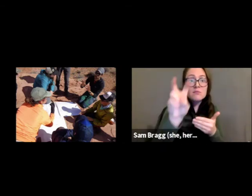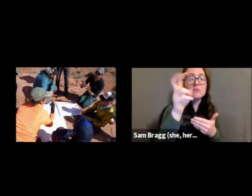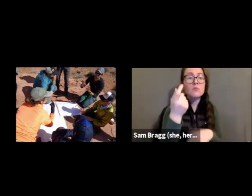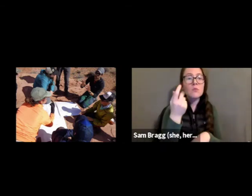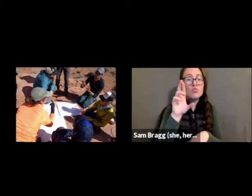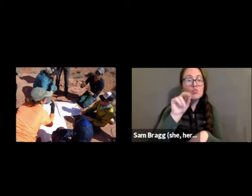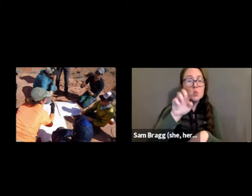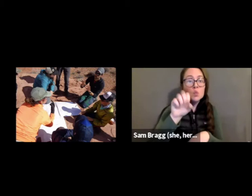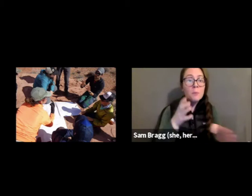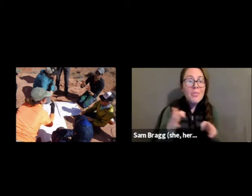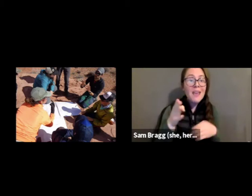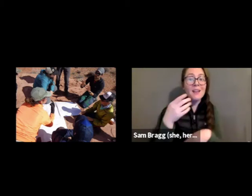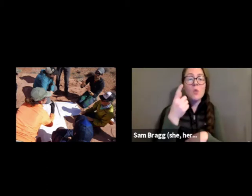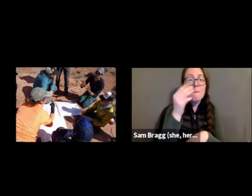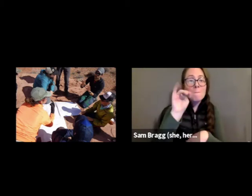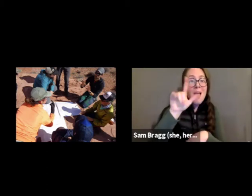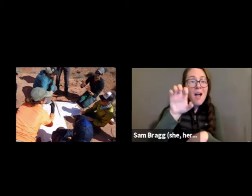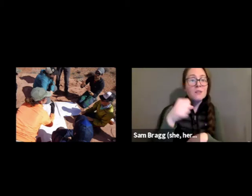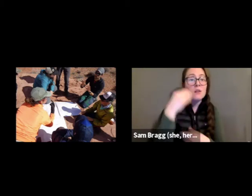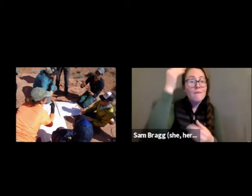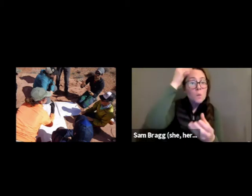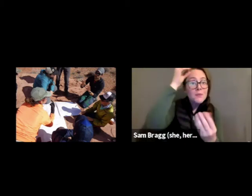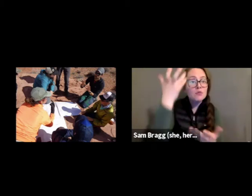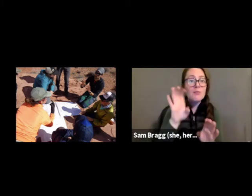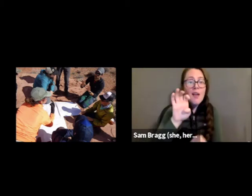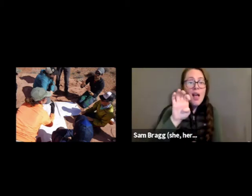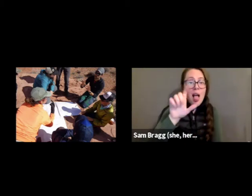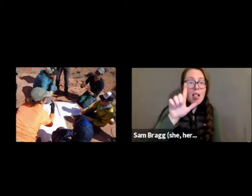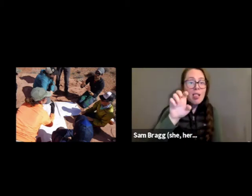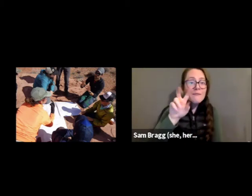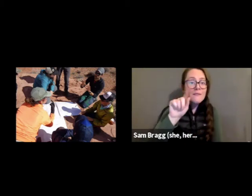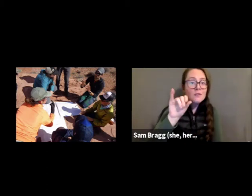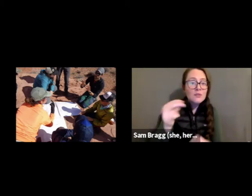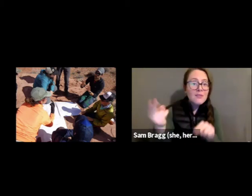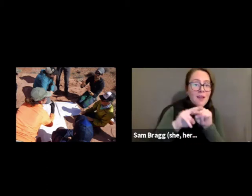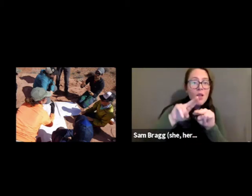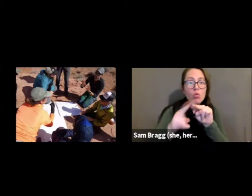was. I would miss them pointing at the map and I would overlook a part of the plan so sometimes the